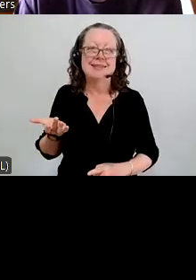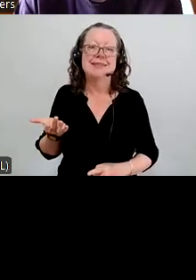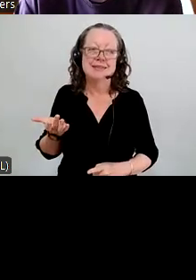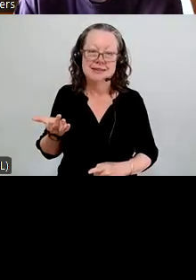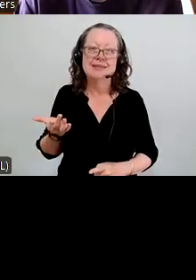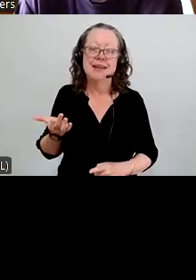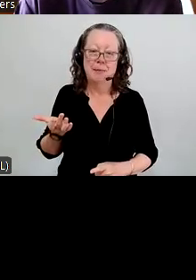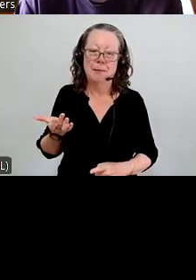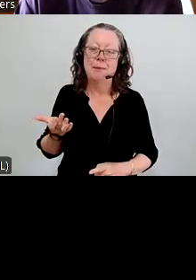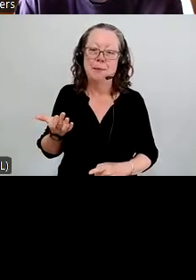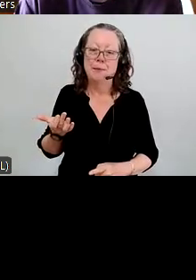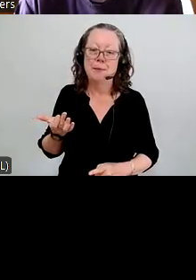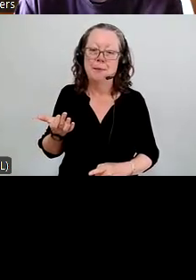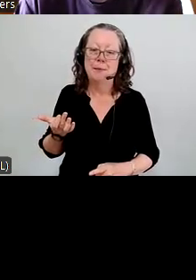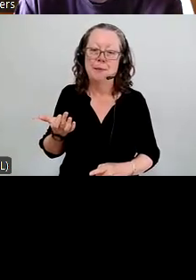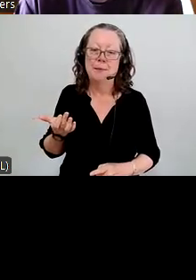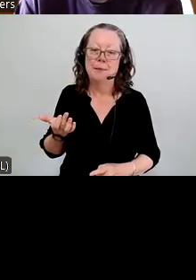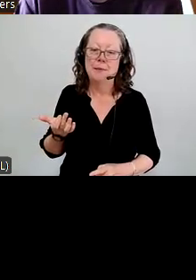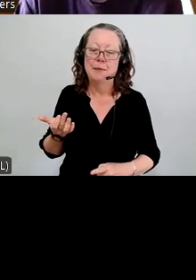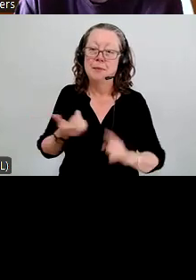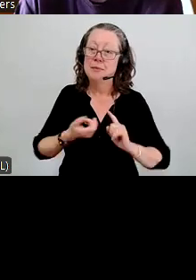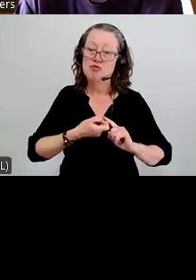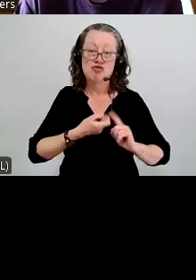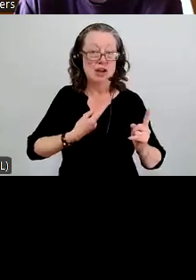Yes, proximity to others